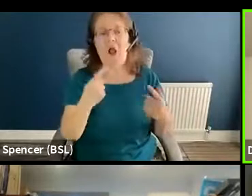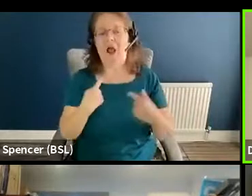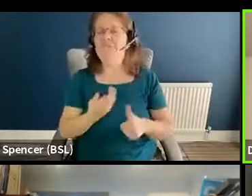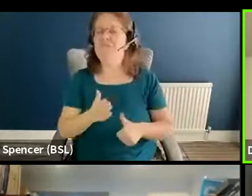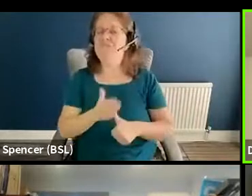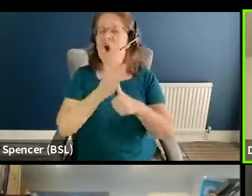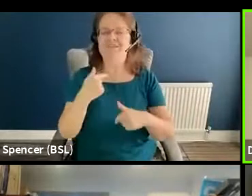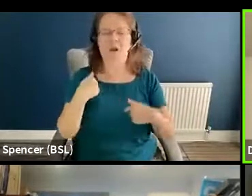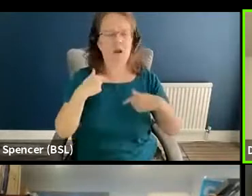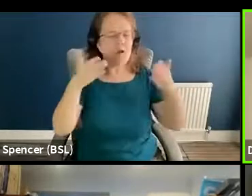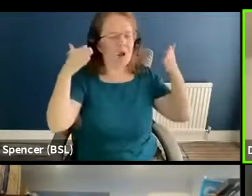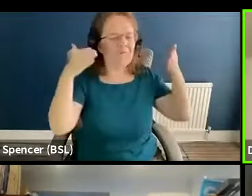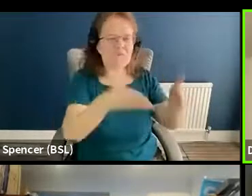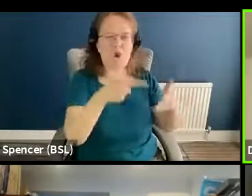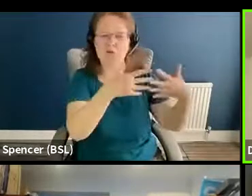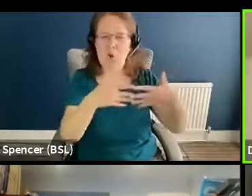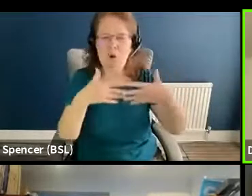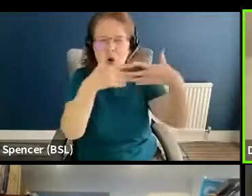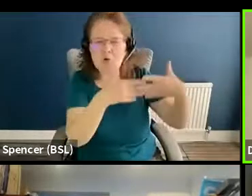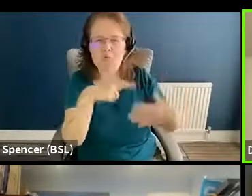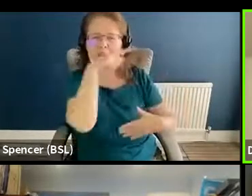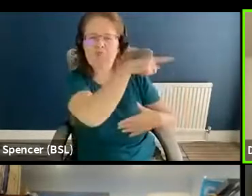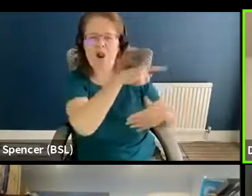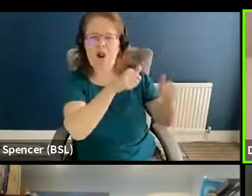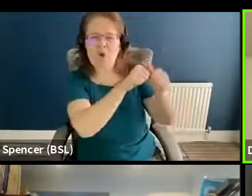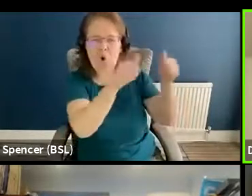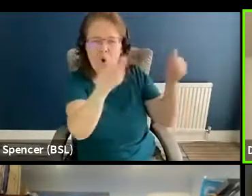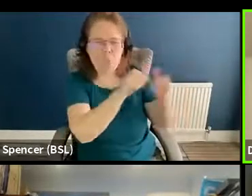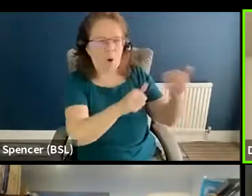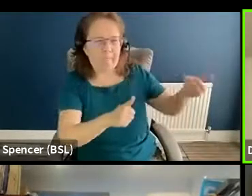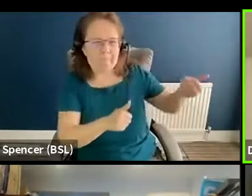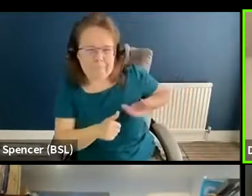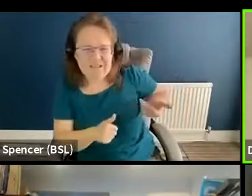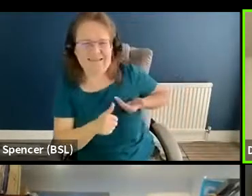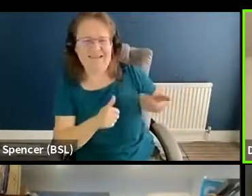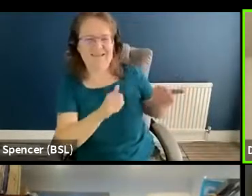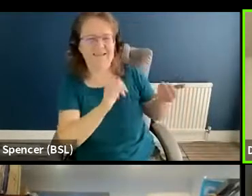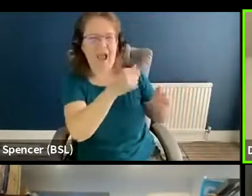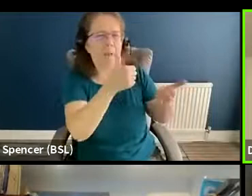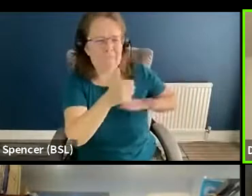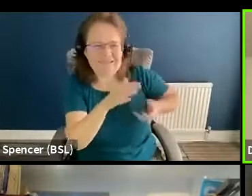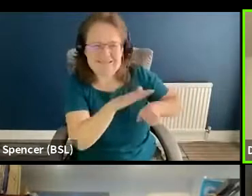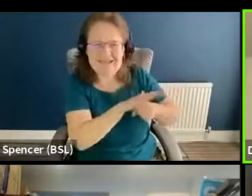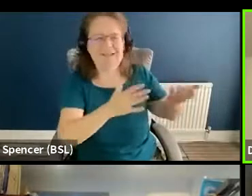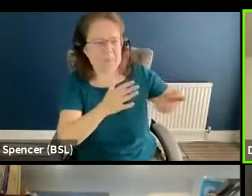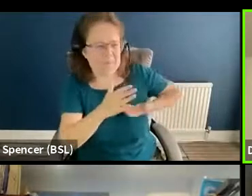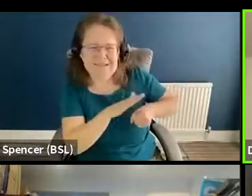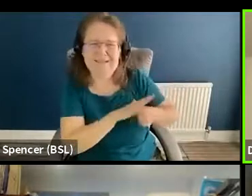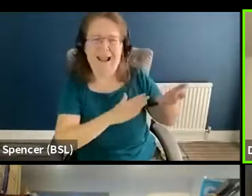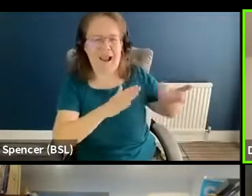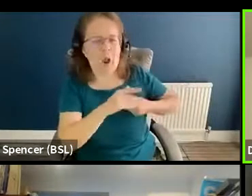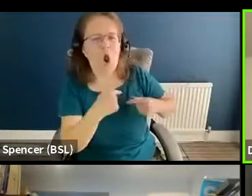focused on the U S corporation. The business case, and trying to shy away from the litigation.